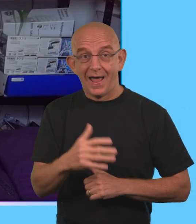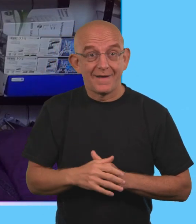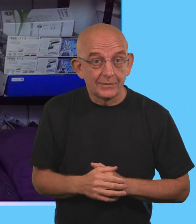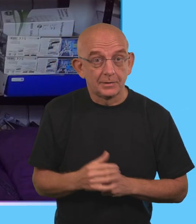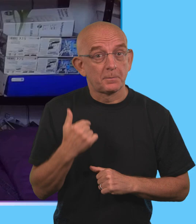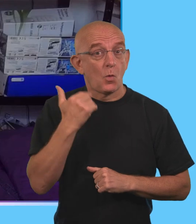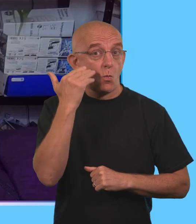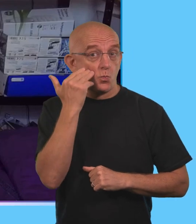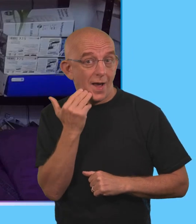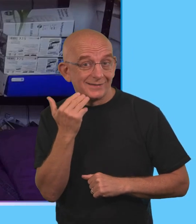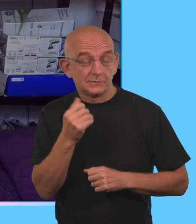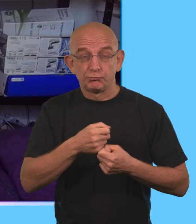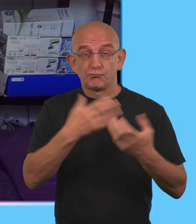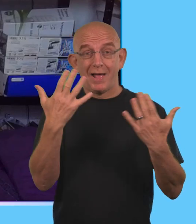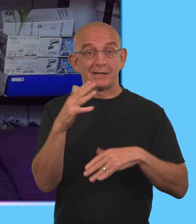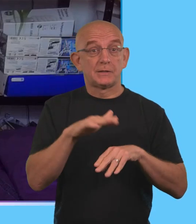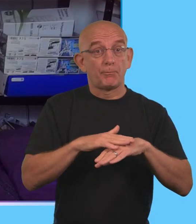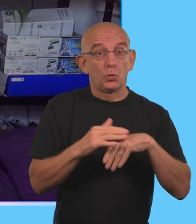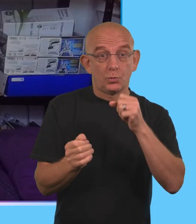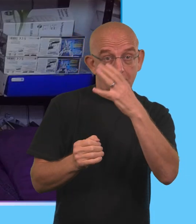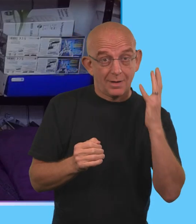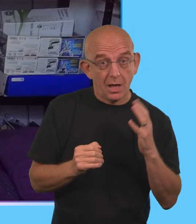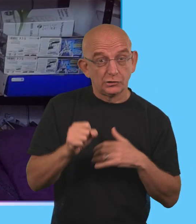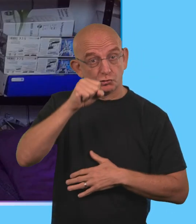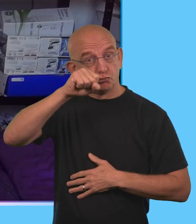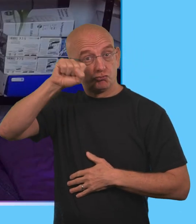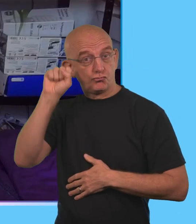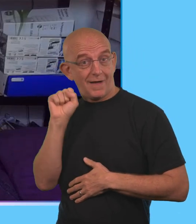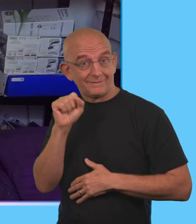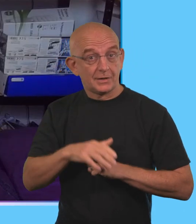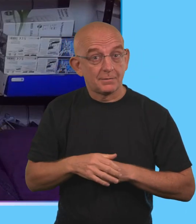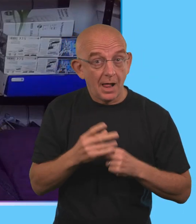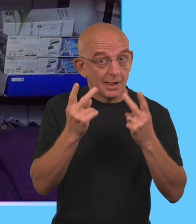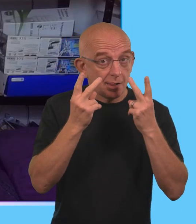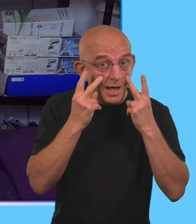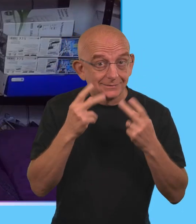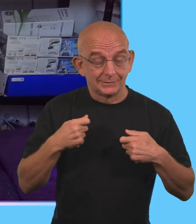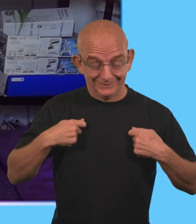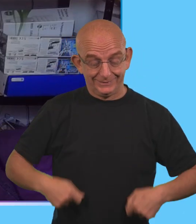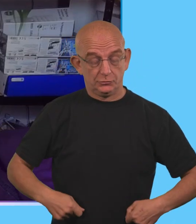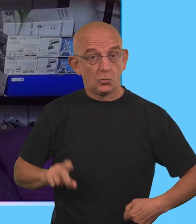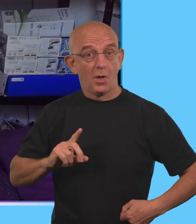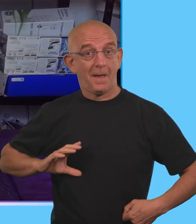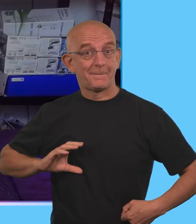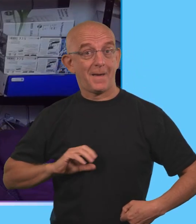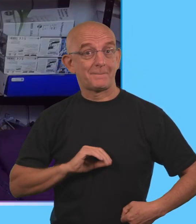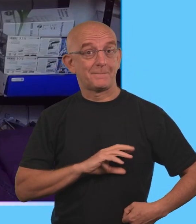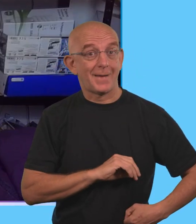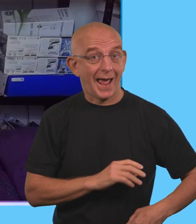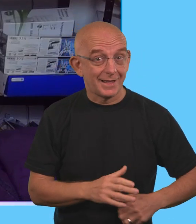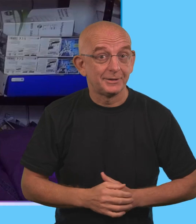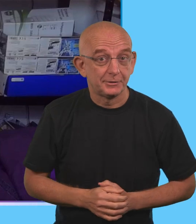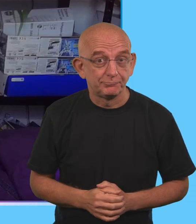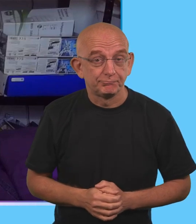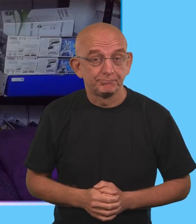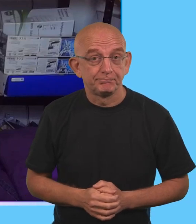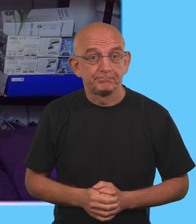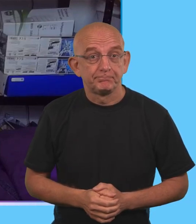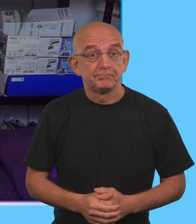I’m a white woman with bright blue hair, shaved short on one side. I’m wearing glasses, and a Pac-Man T-Shirt